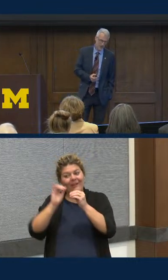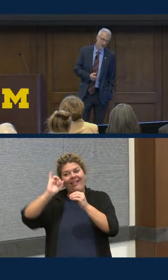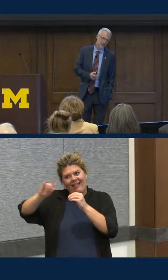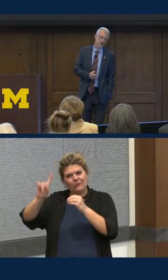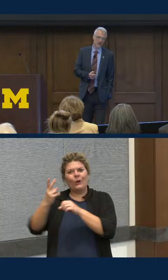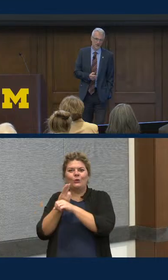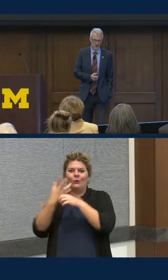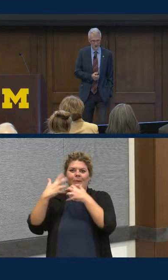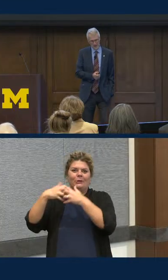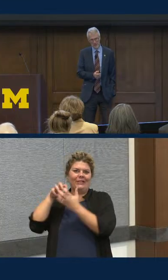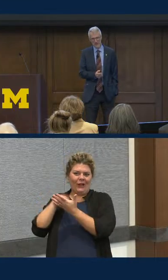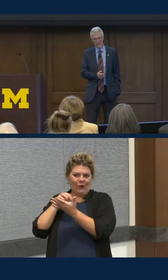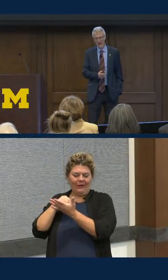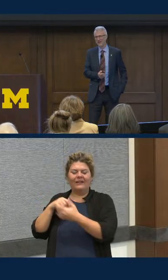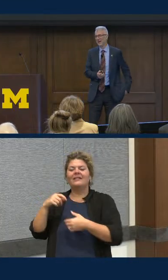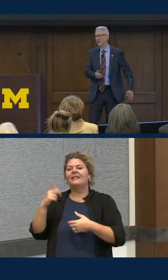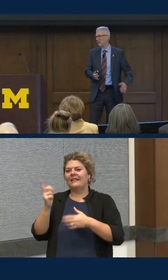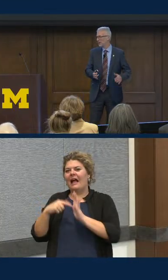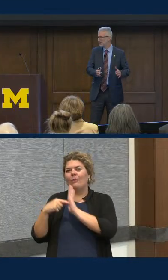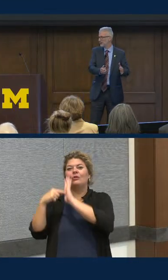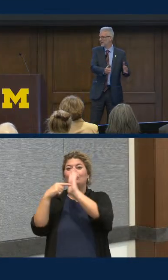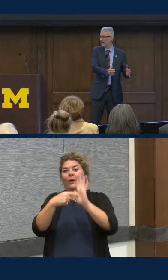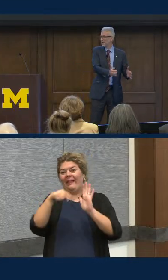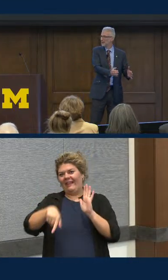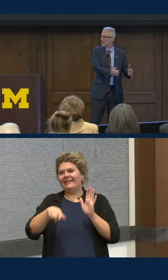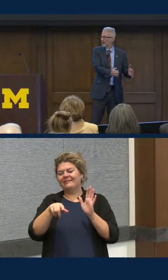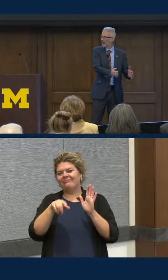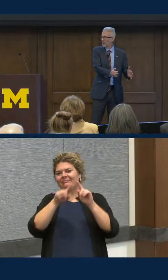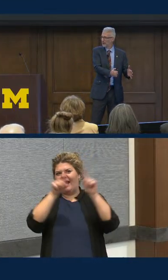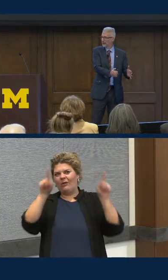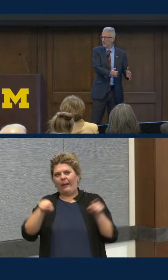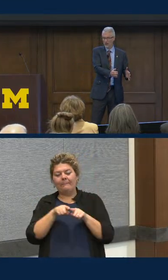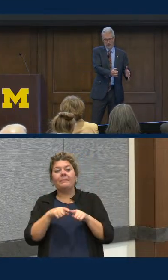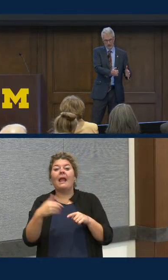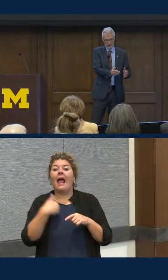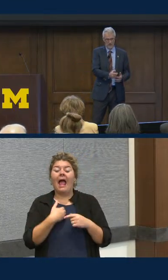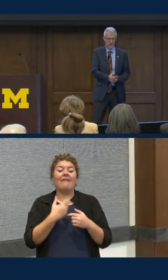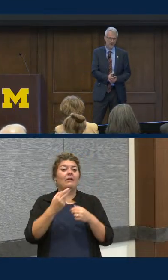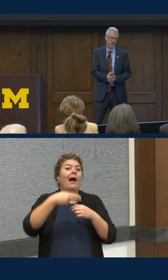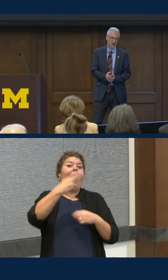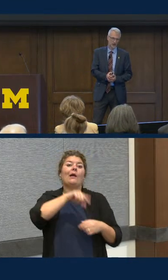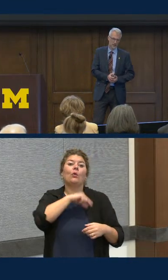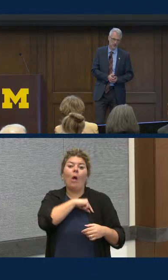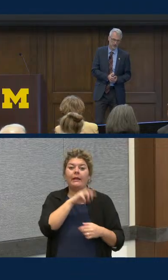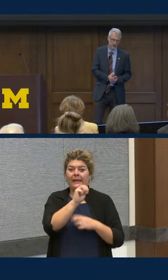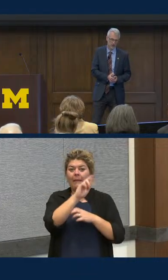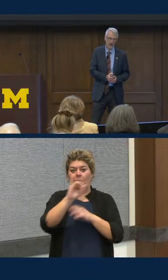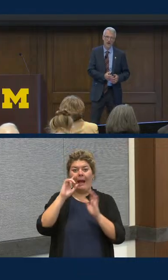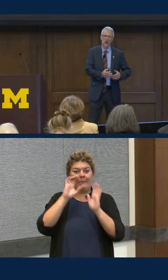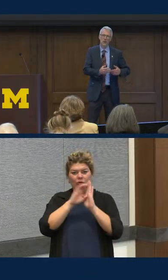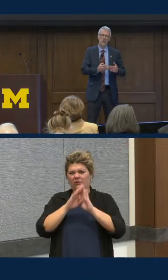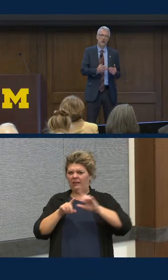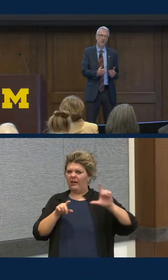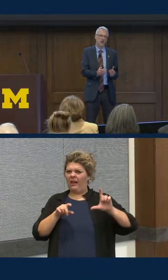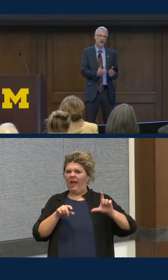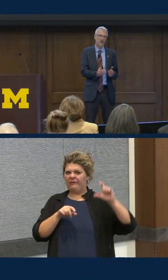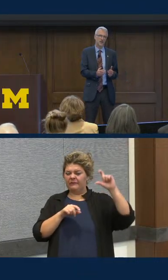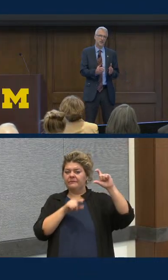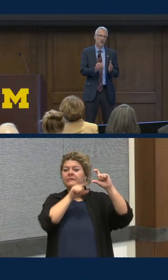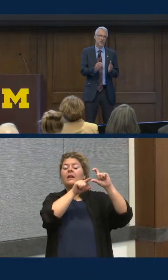allow me to walk through the block diagram. We take a bunch of high quality MRI images shown